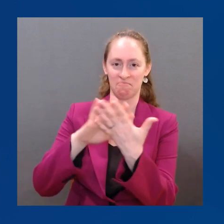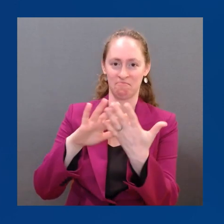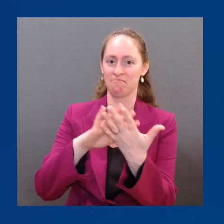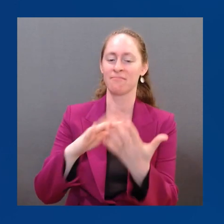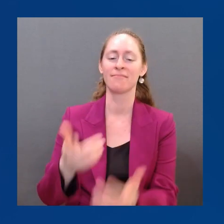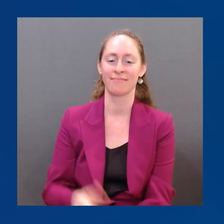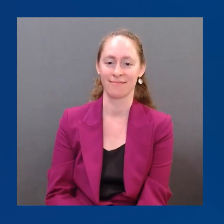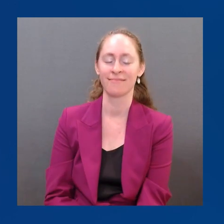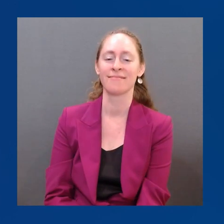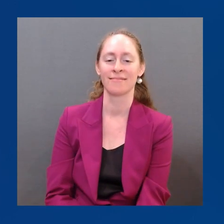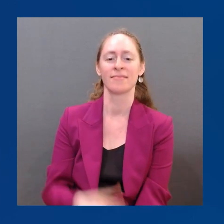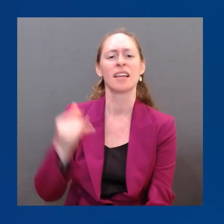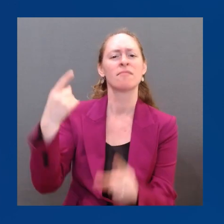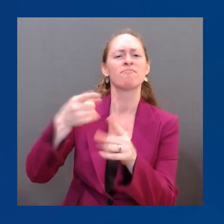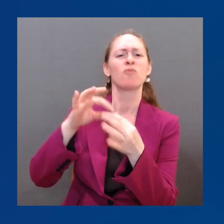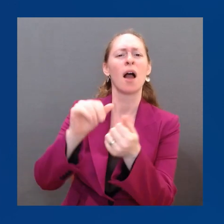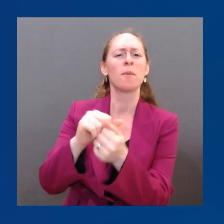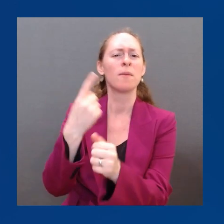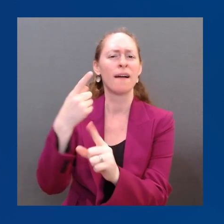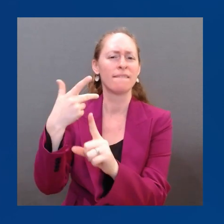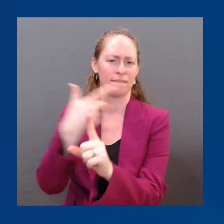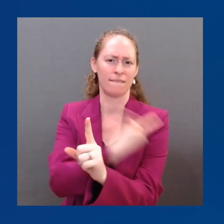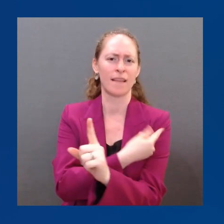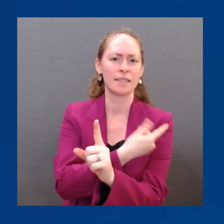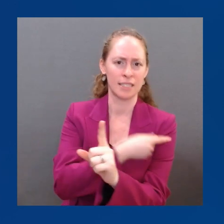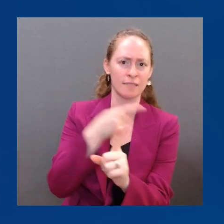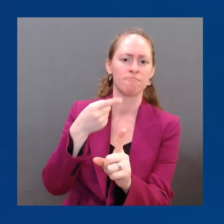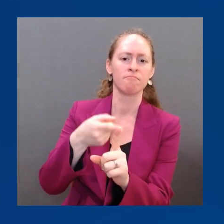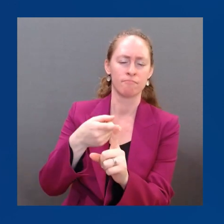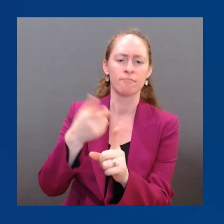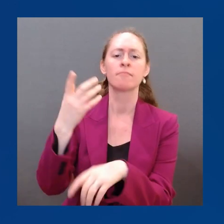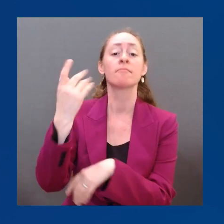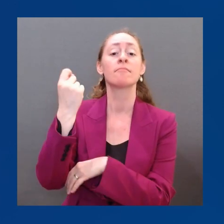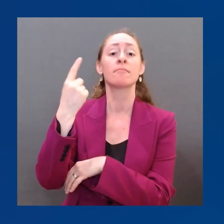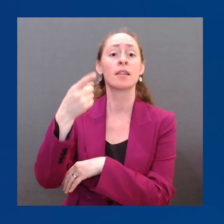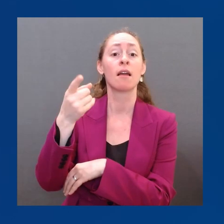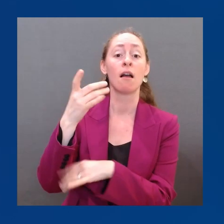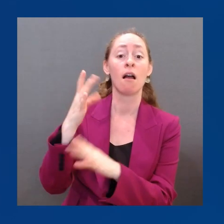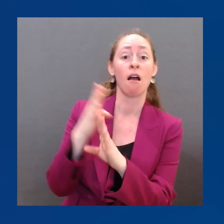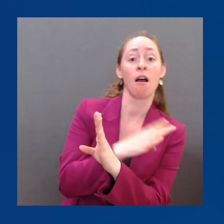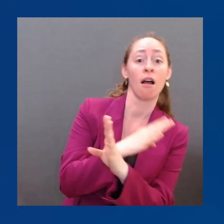it's not too early to start thinking about this stuff. And, in fact, we've been -- we've had, kind of --